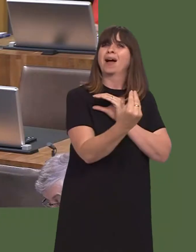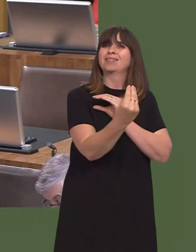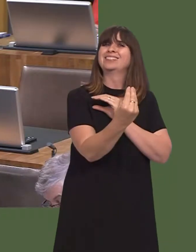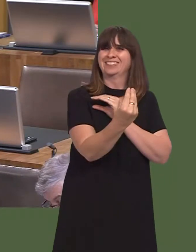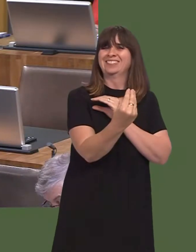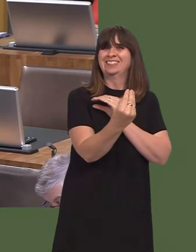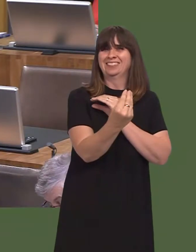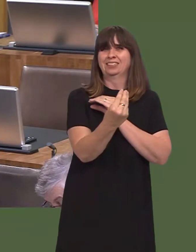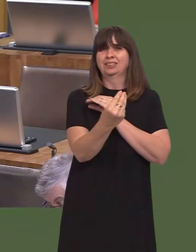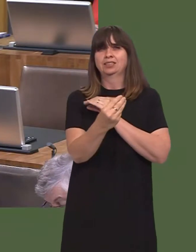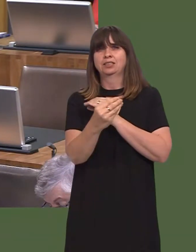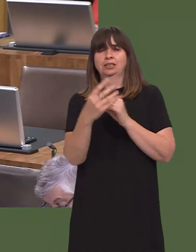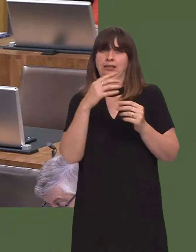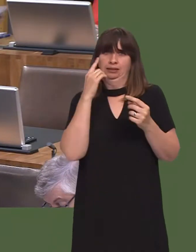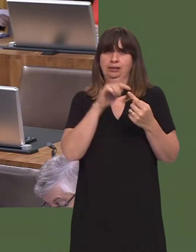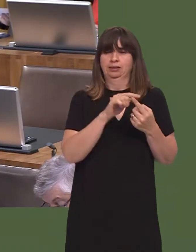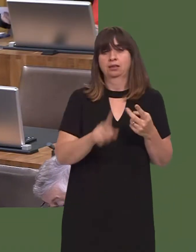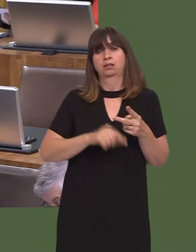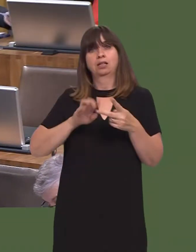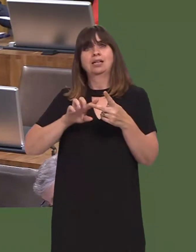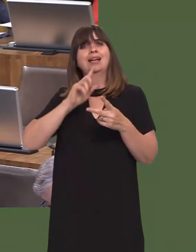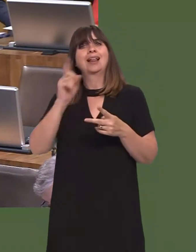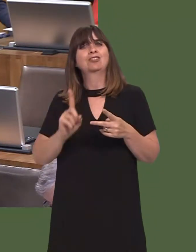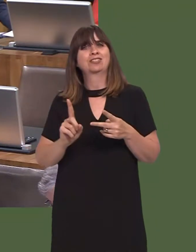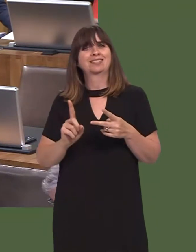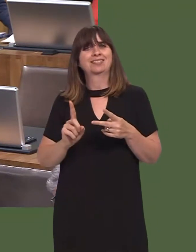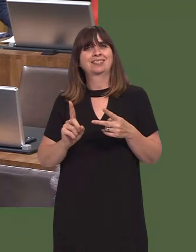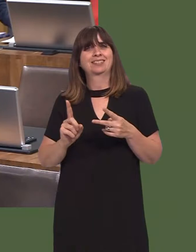with broadband being one element of that. Secondly, there is an issue with the electricity